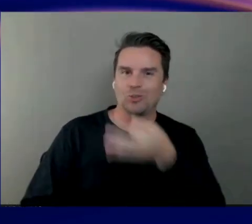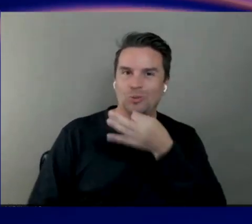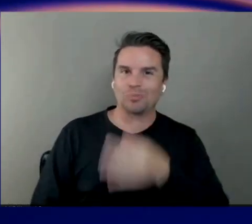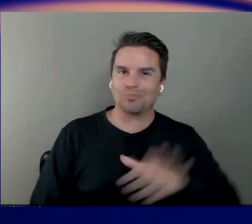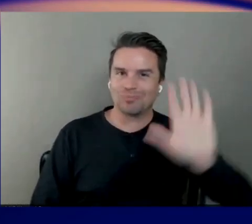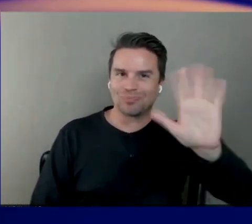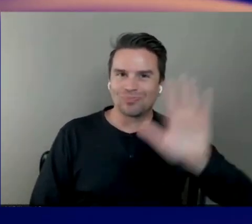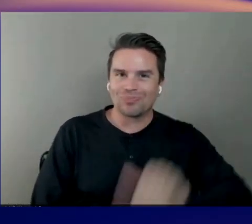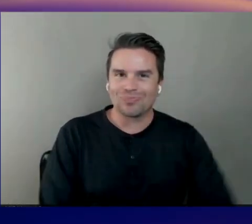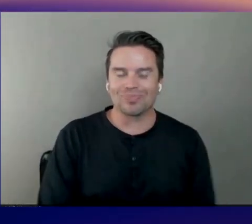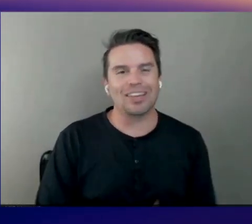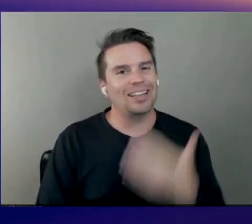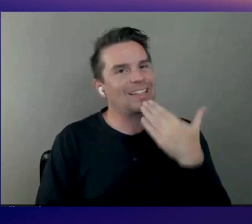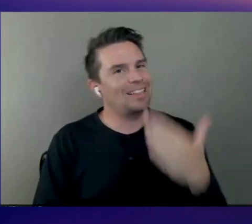Thanks for having us. - Thank you.